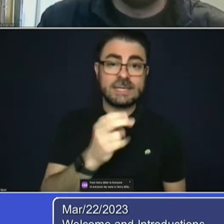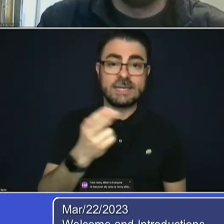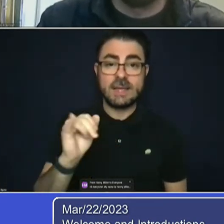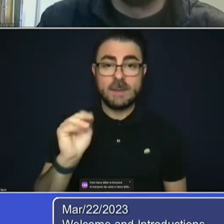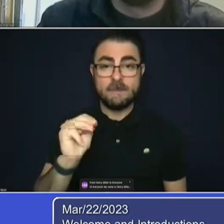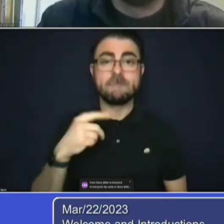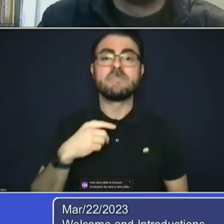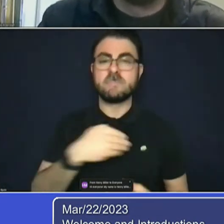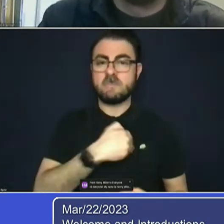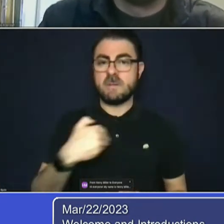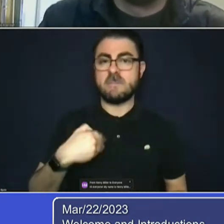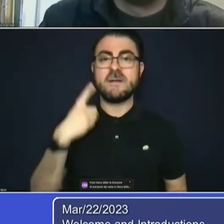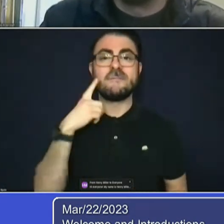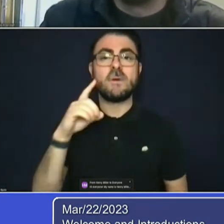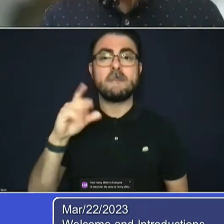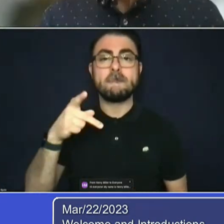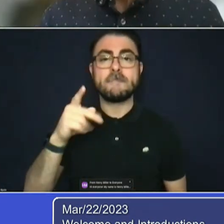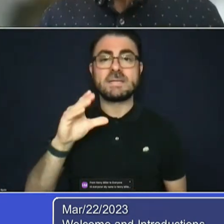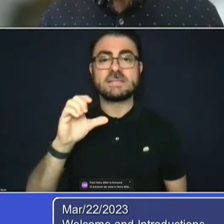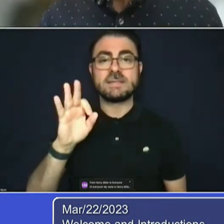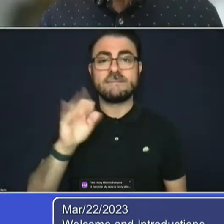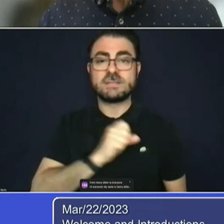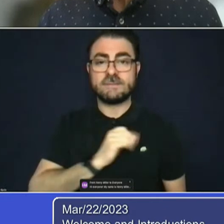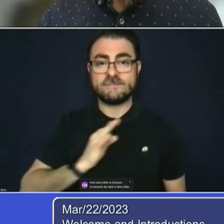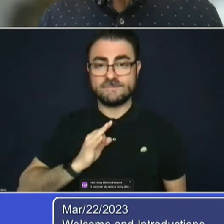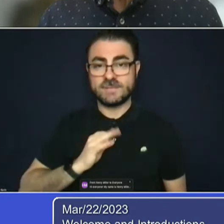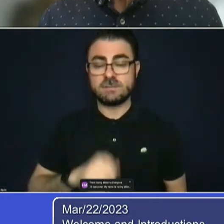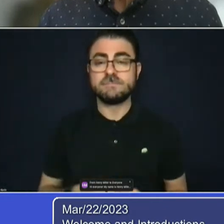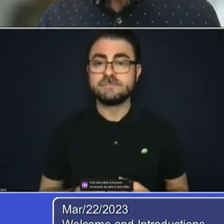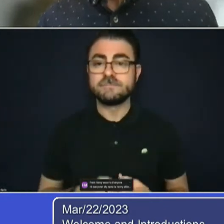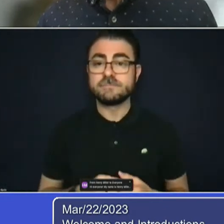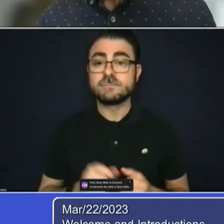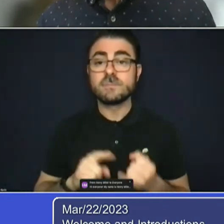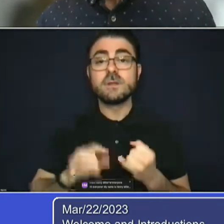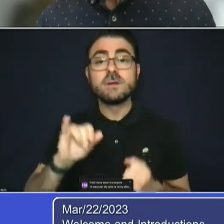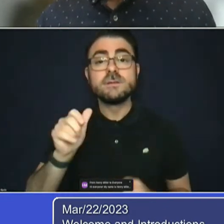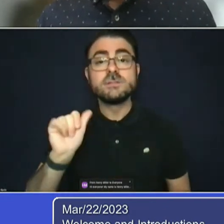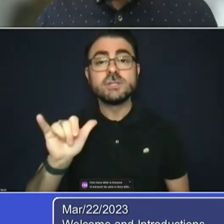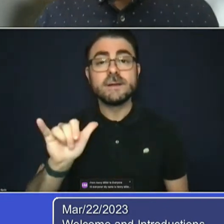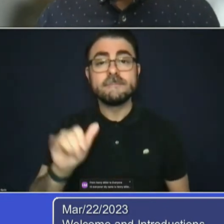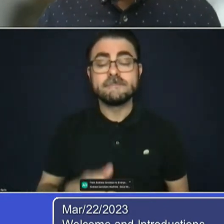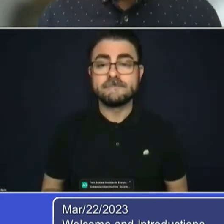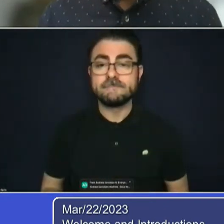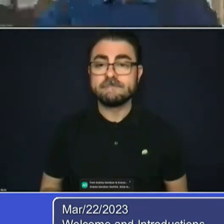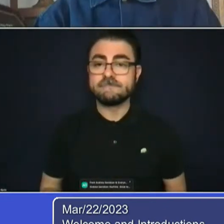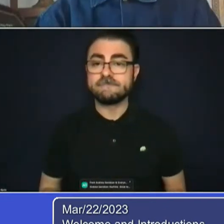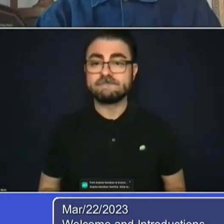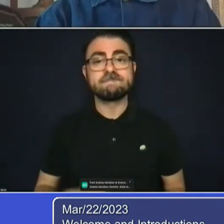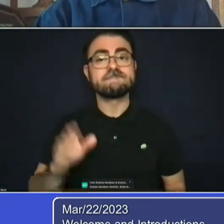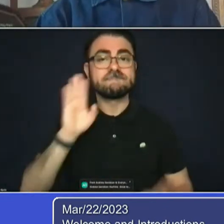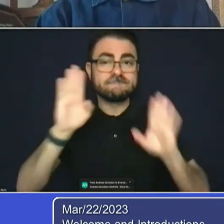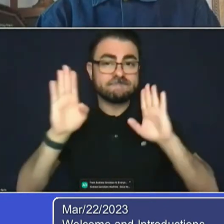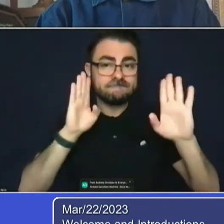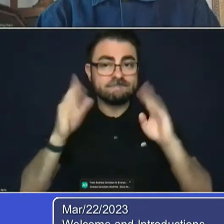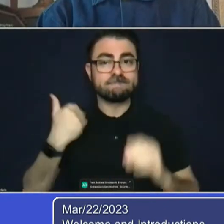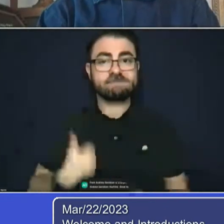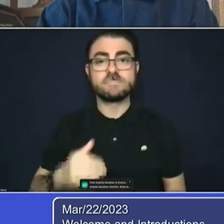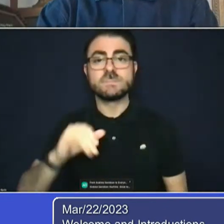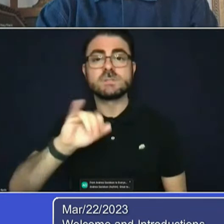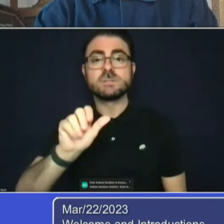JAMES? JAMES VALDEZ, MEMBER OF THE PCEF STAFF.